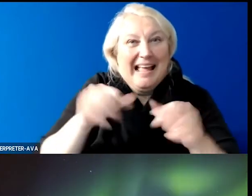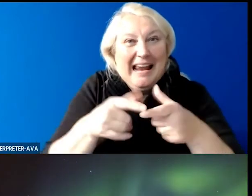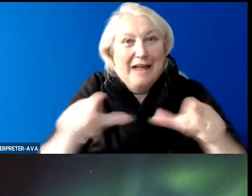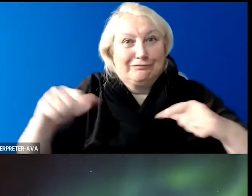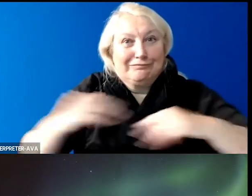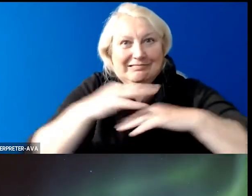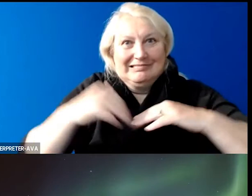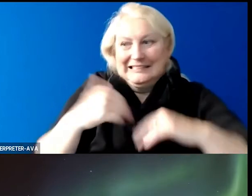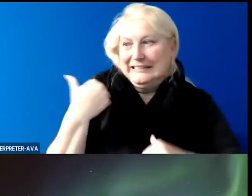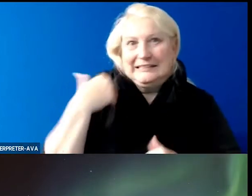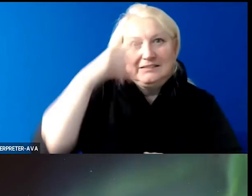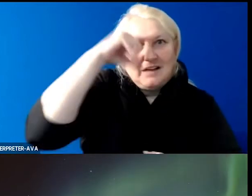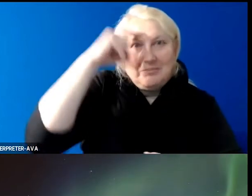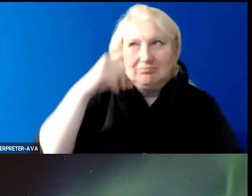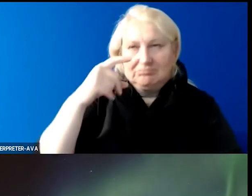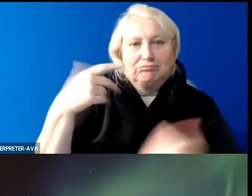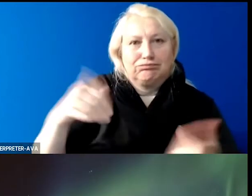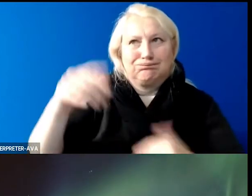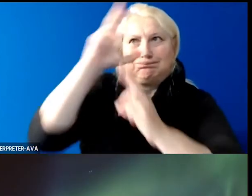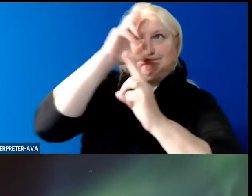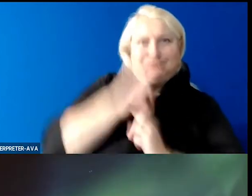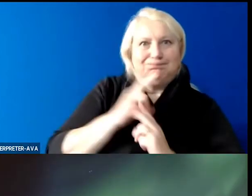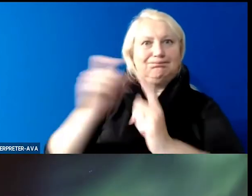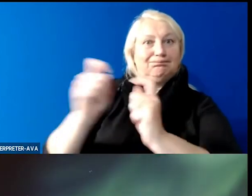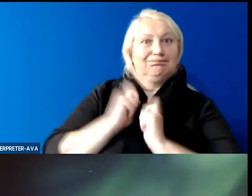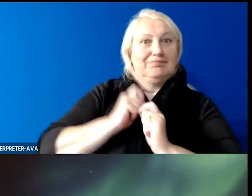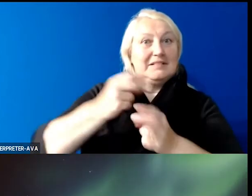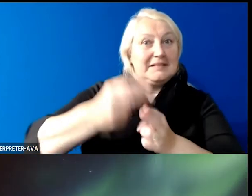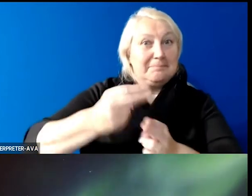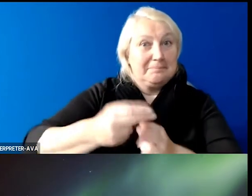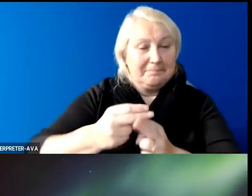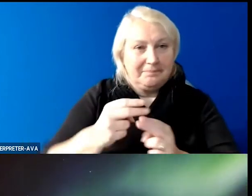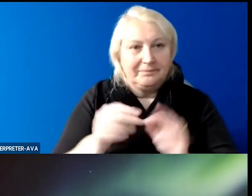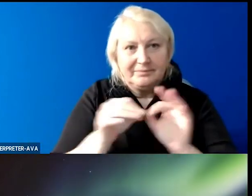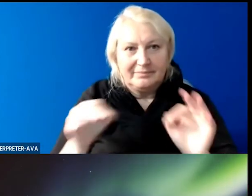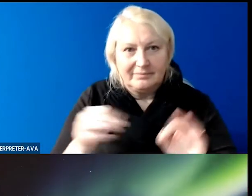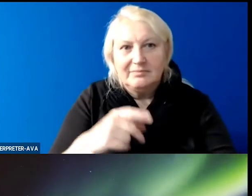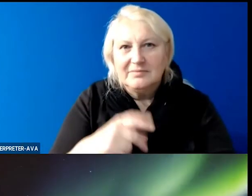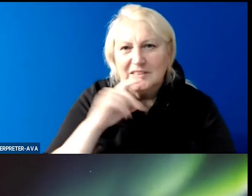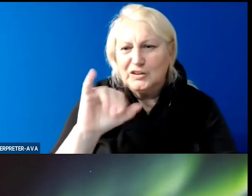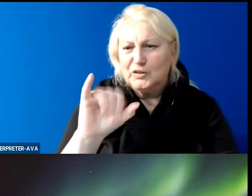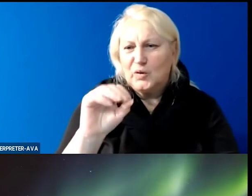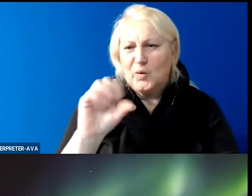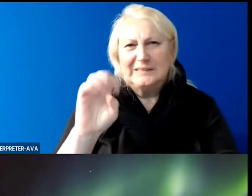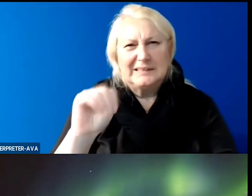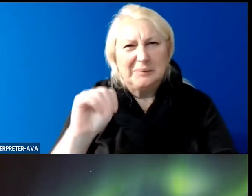as a tremendous honour. > stands for two standing head dress women.